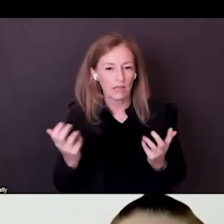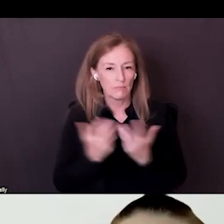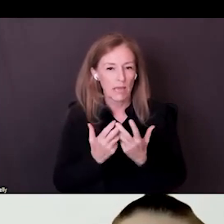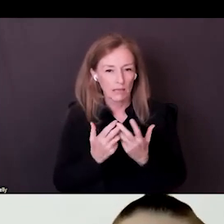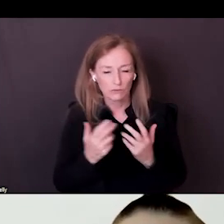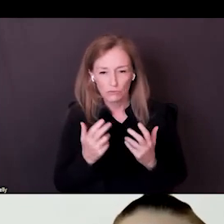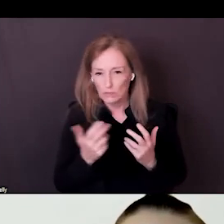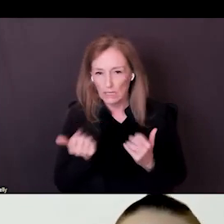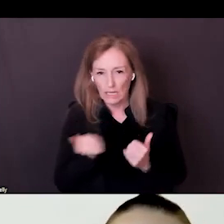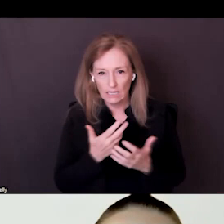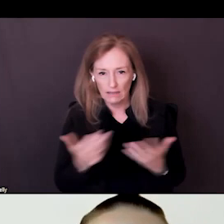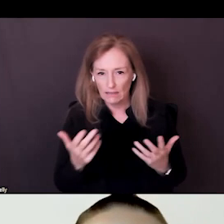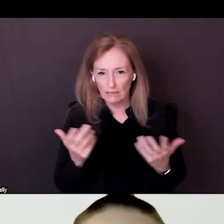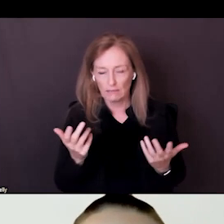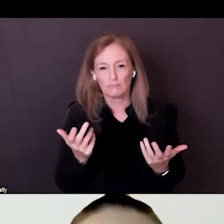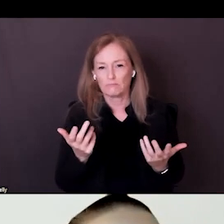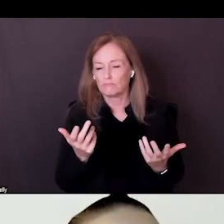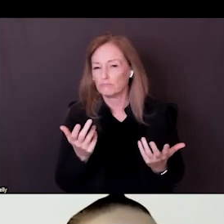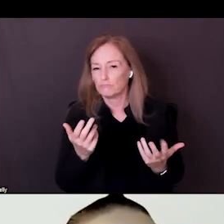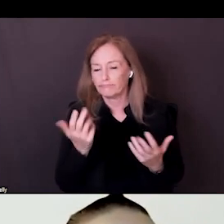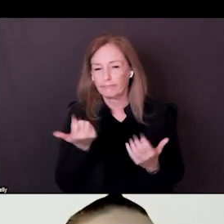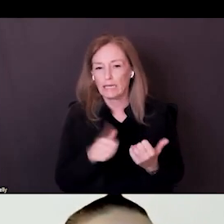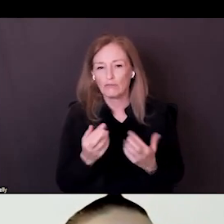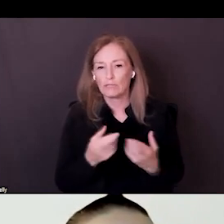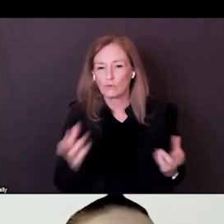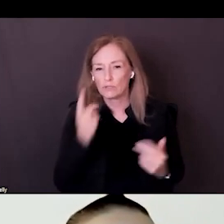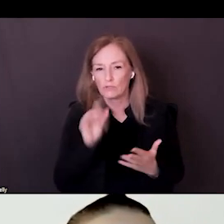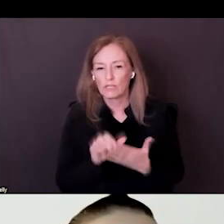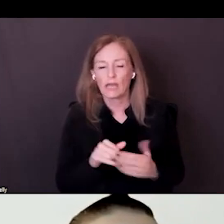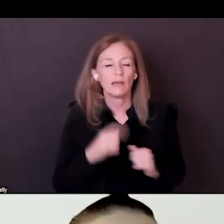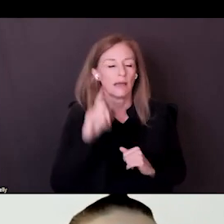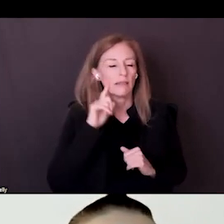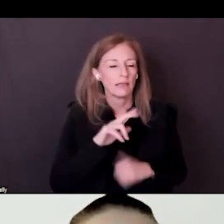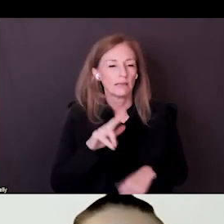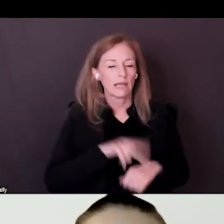I THINK THE NATIONAL ASSOCIATION OF MEDICAID DIRECTORS HAS AN